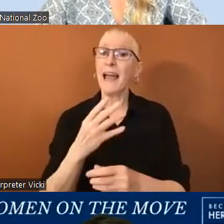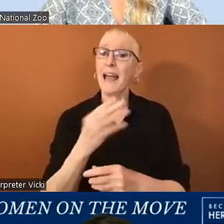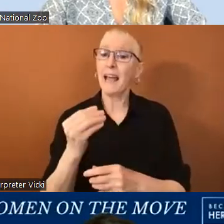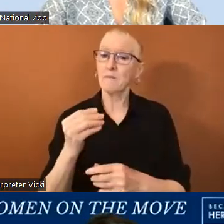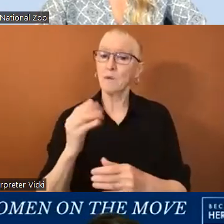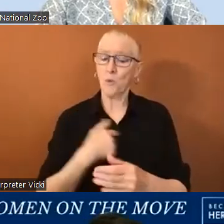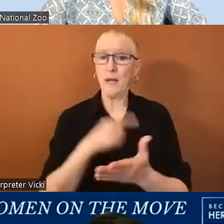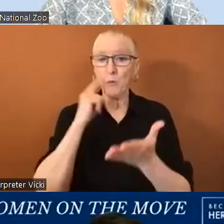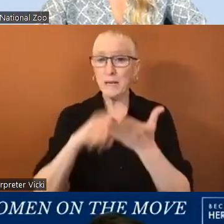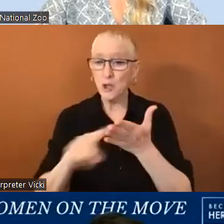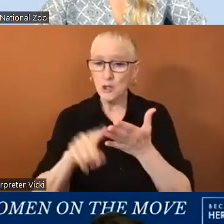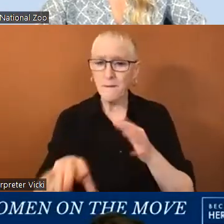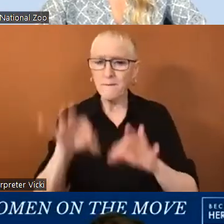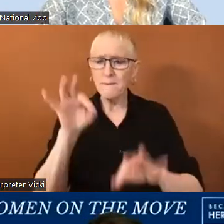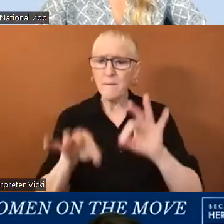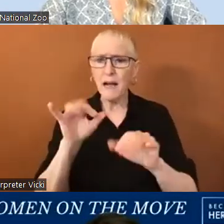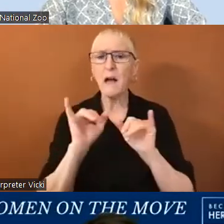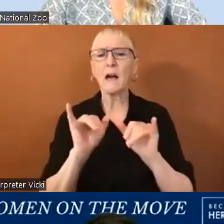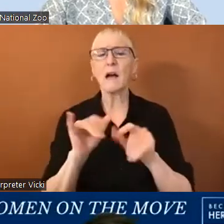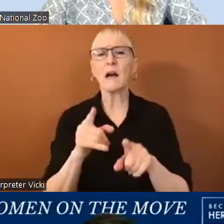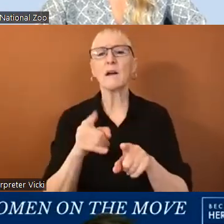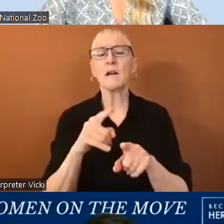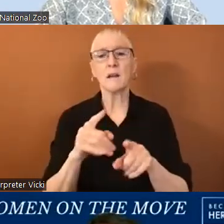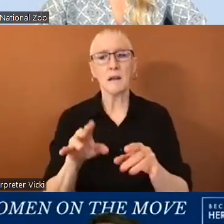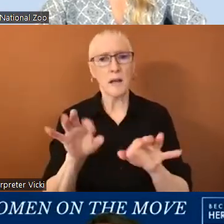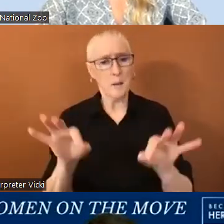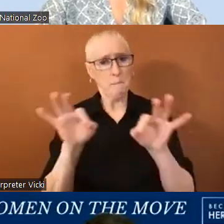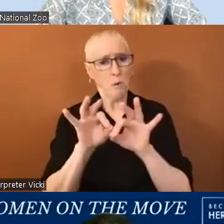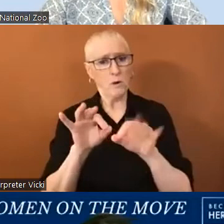helps contribute to see, you know, is it important if we, if we decided to move the